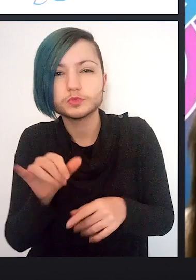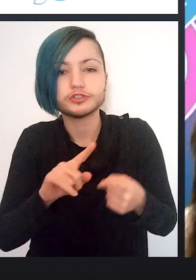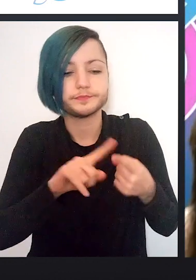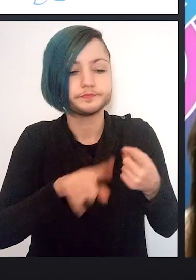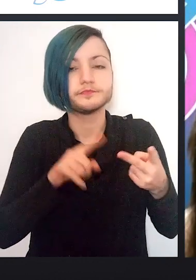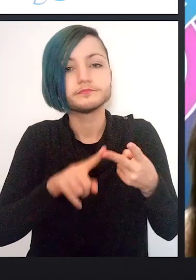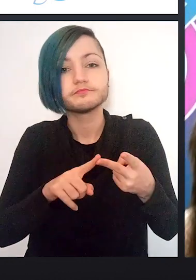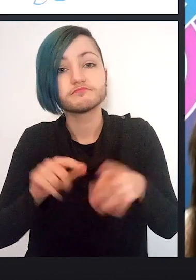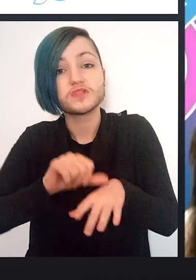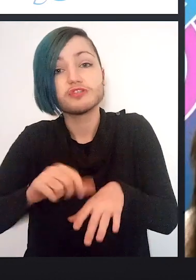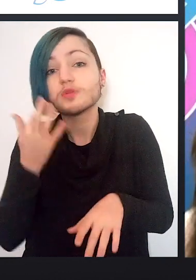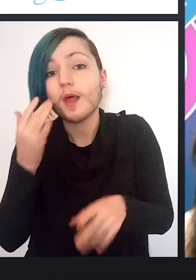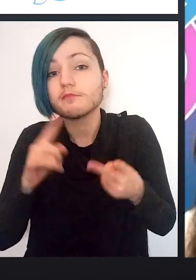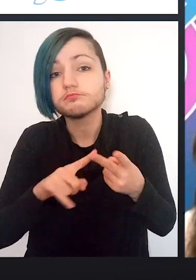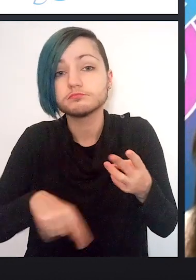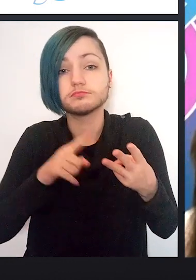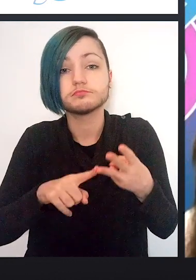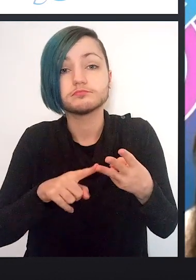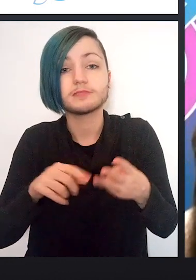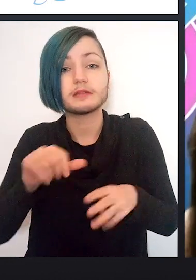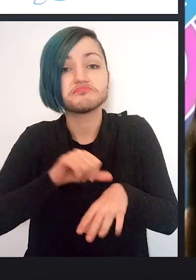when did you have it, and where did you have it?